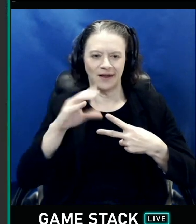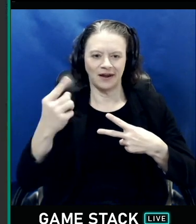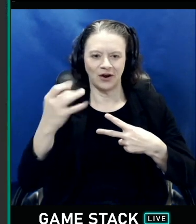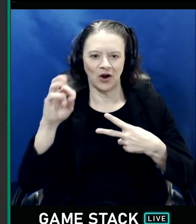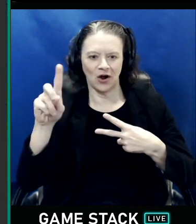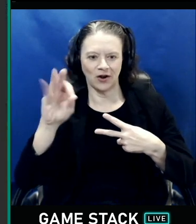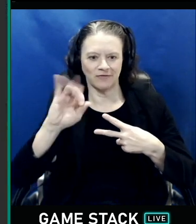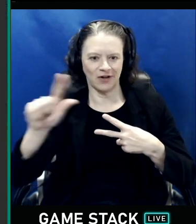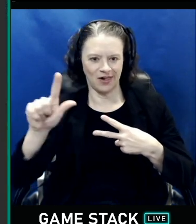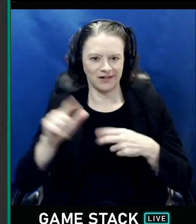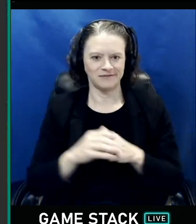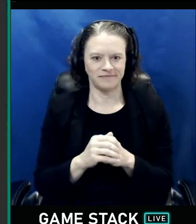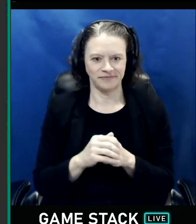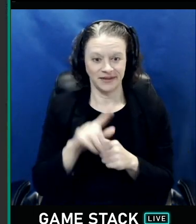Zen 2 architecture processors: